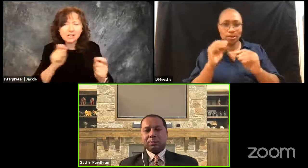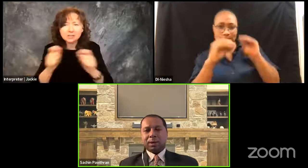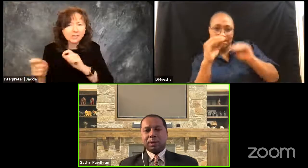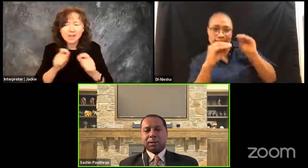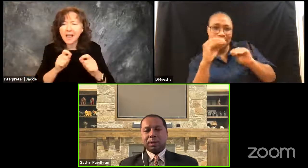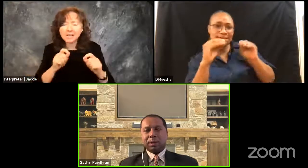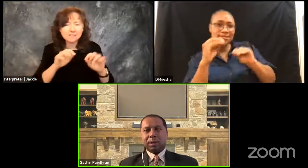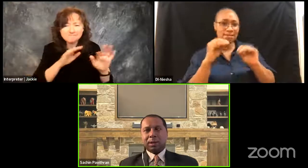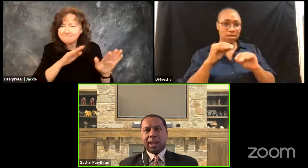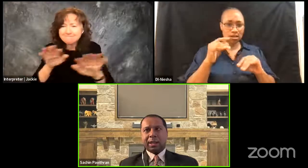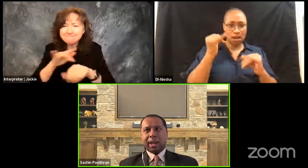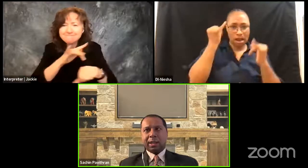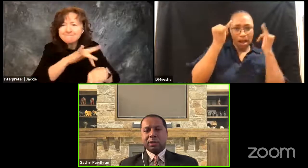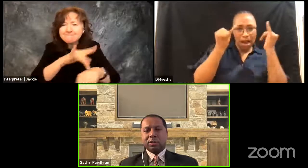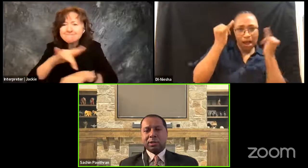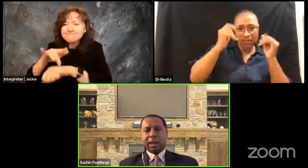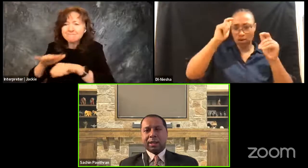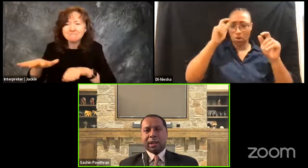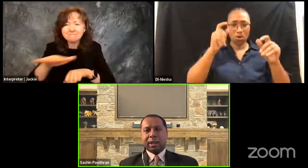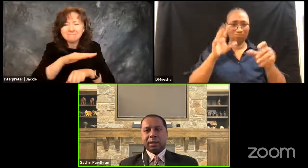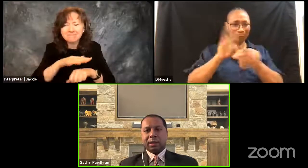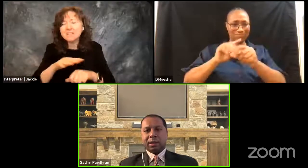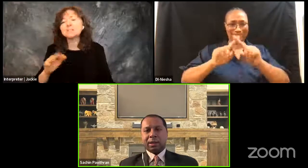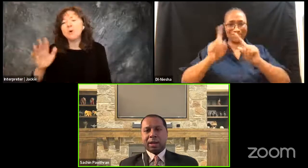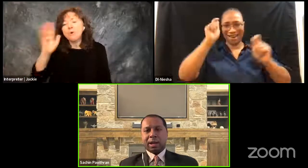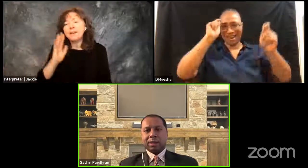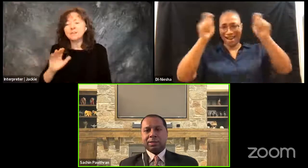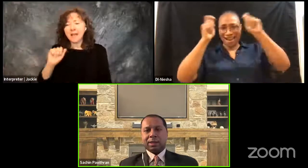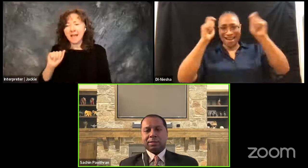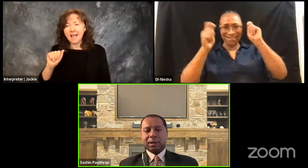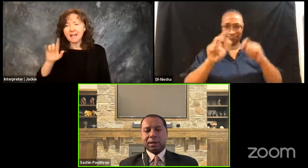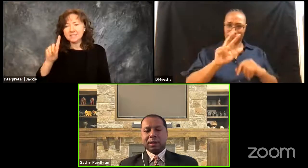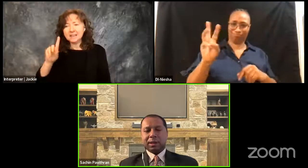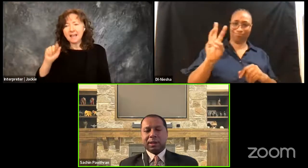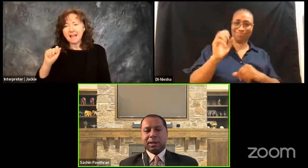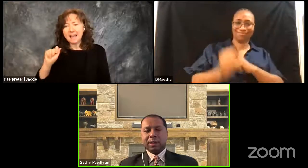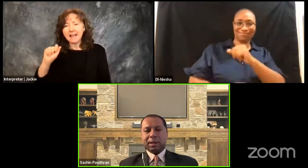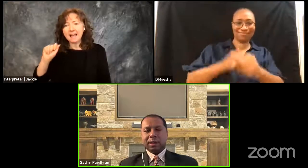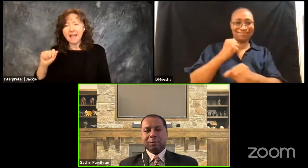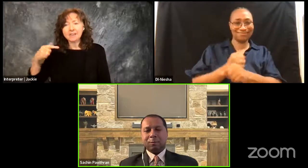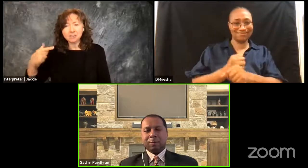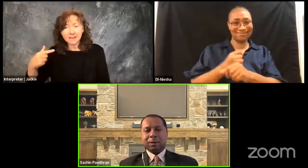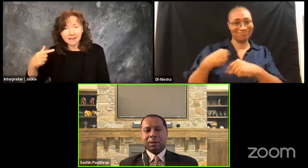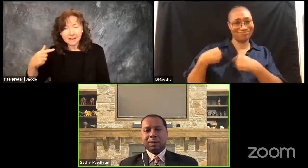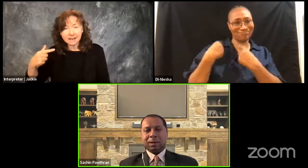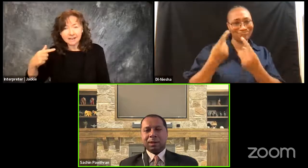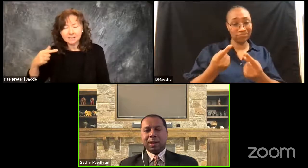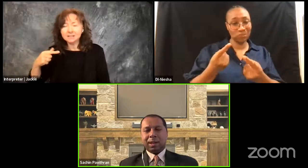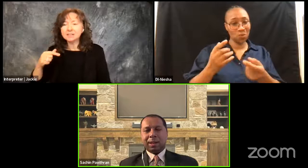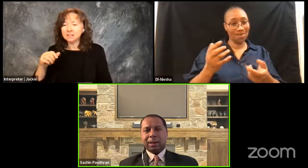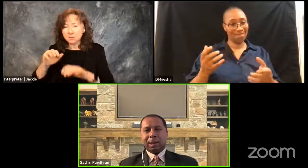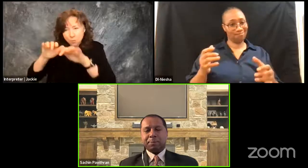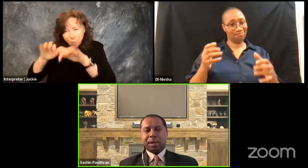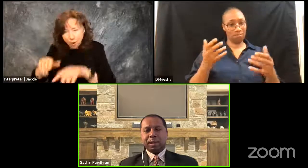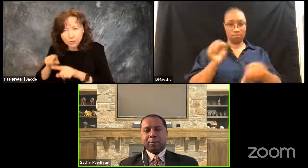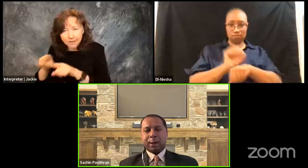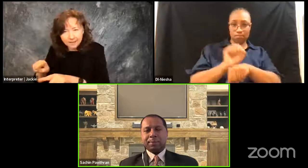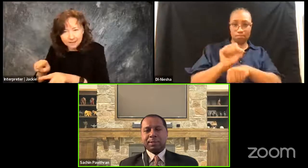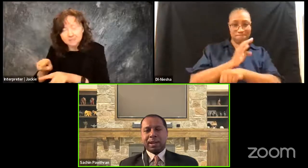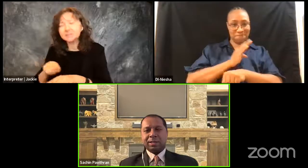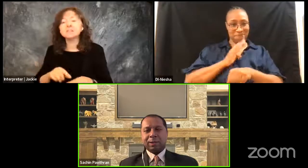He's worked on the ADAAG, the initial ADAAG guides, he worked in updating our website,